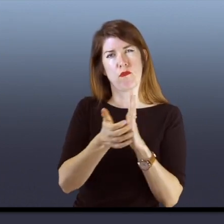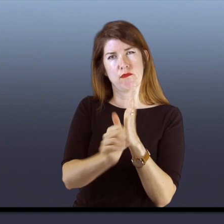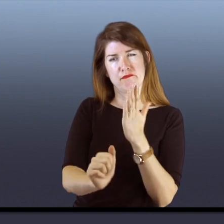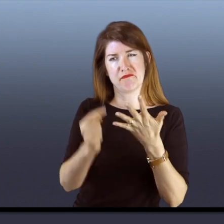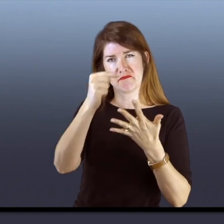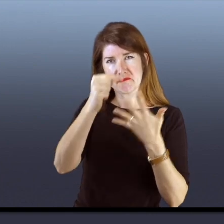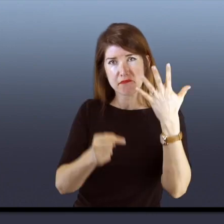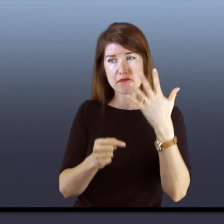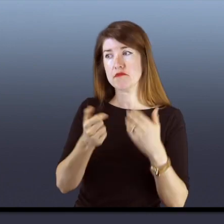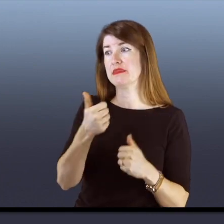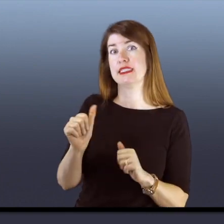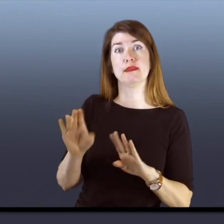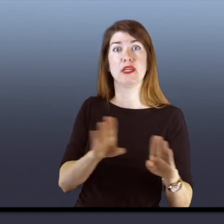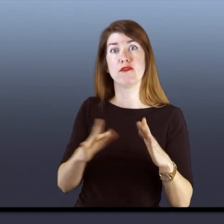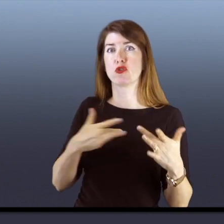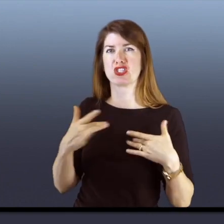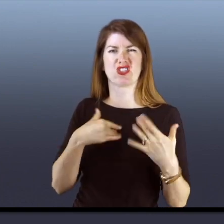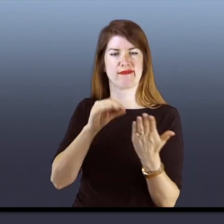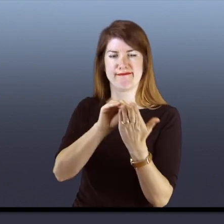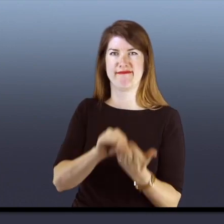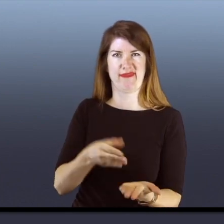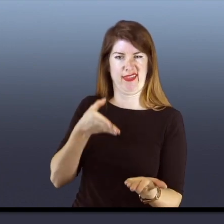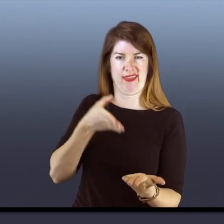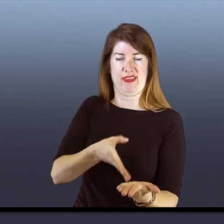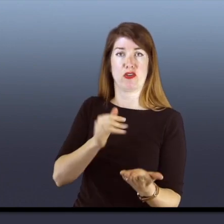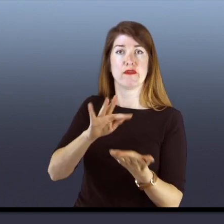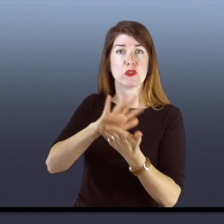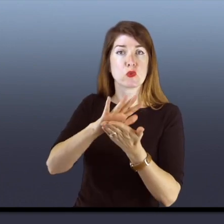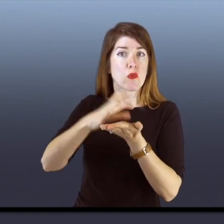that the school is concerned about, or have implemented a plan for.